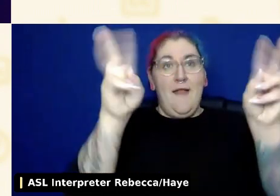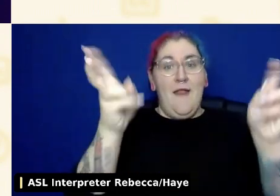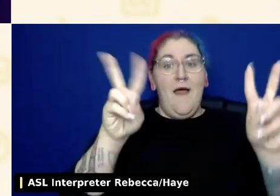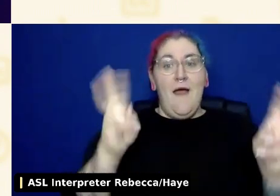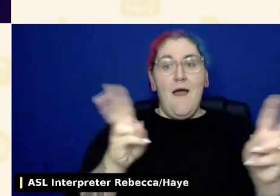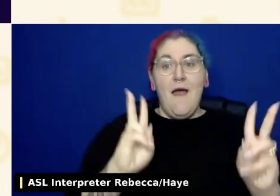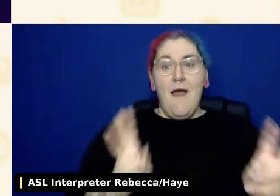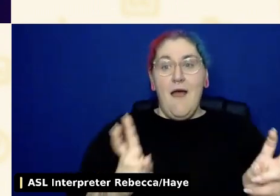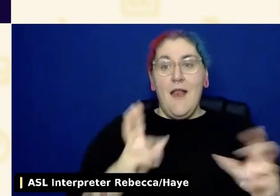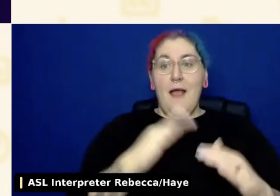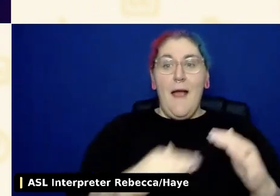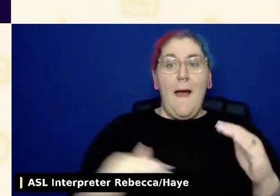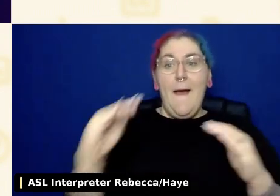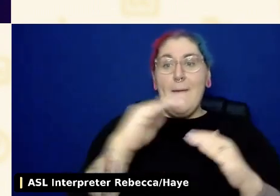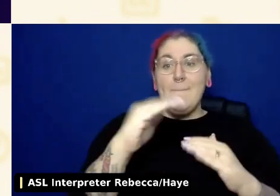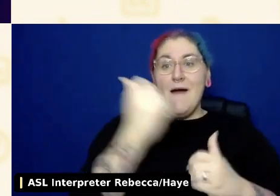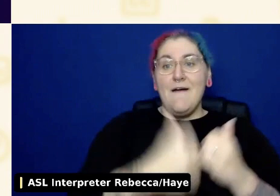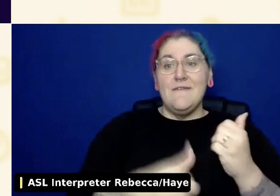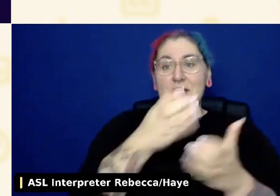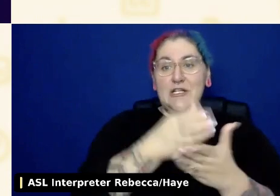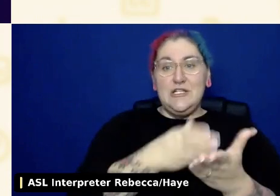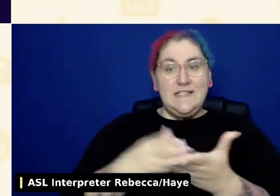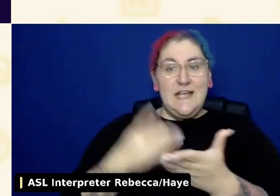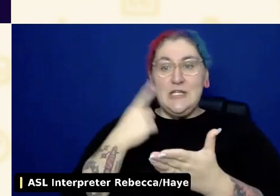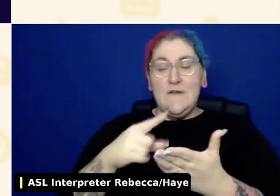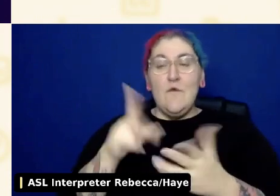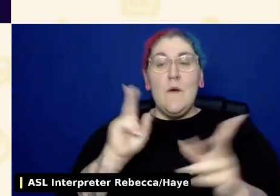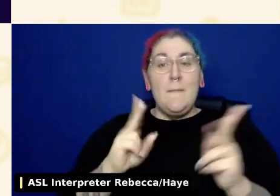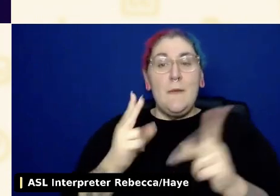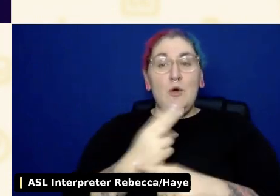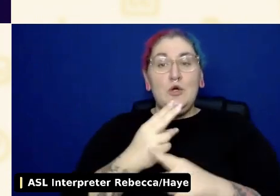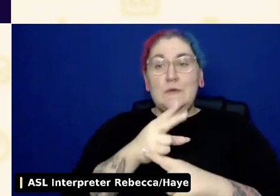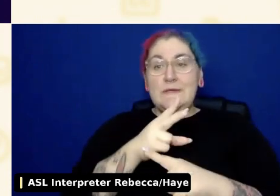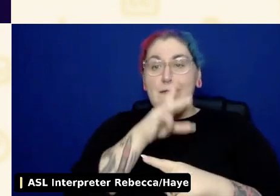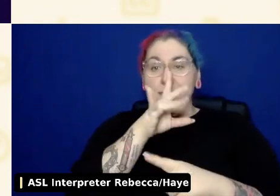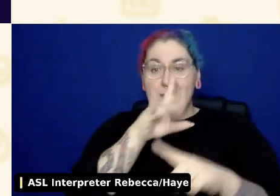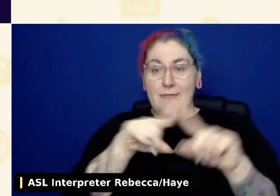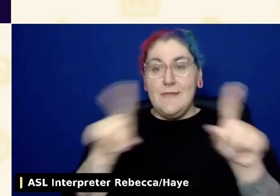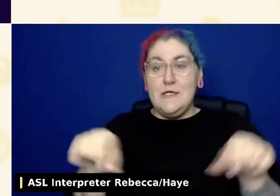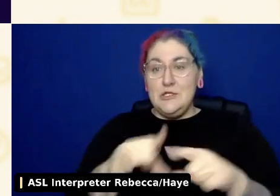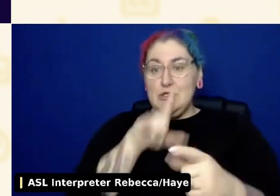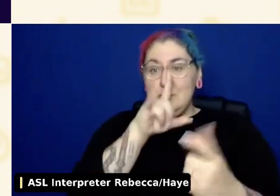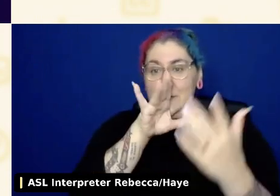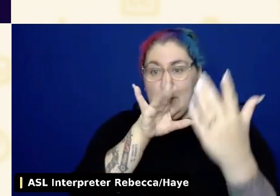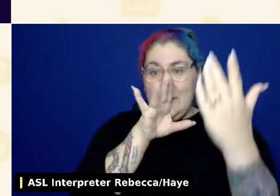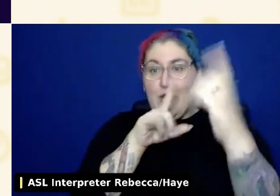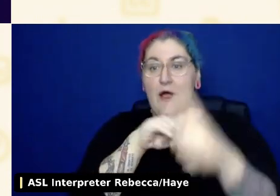for screen reader users, and then we reference that. So on the image, for example, we don't know what the alternative text